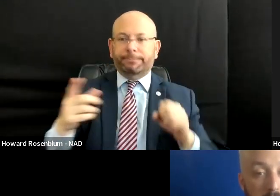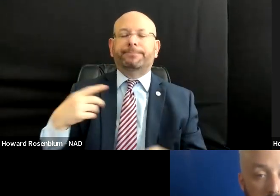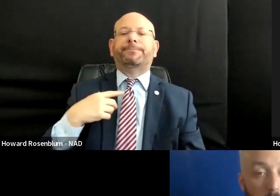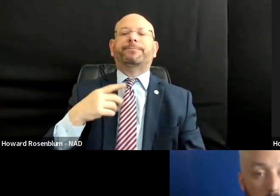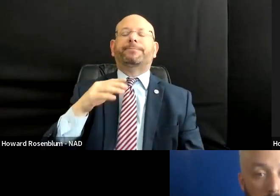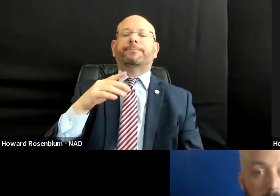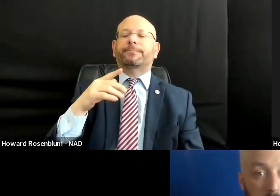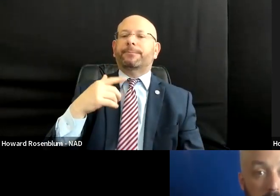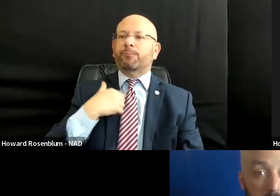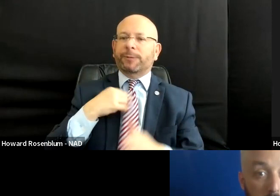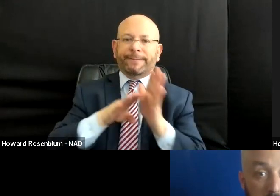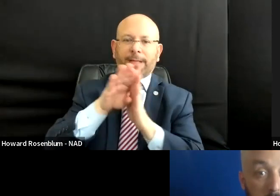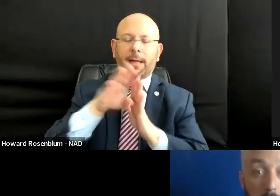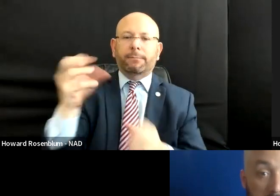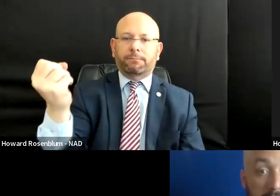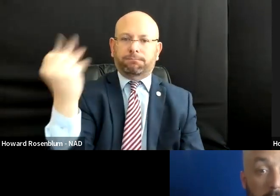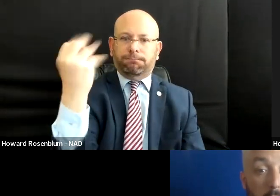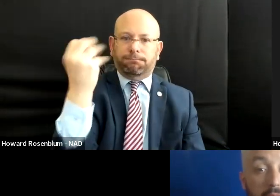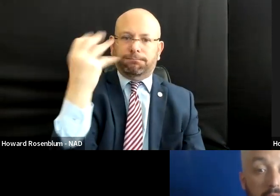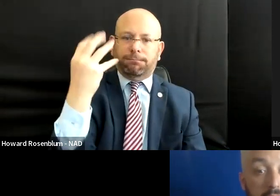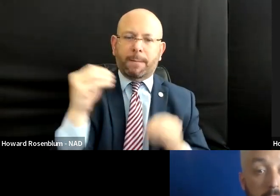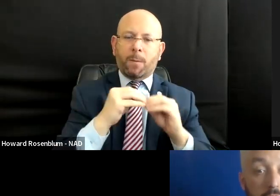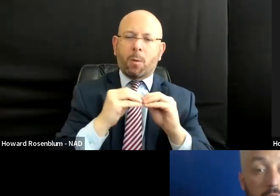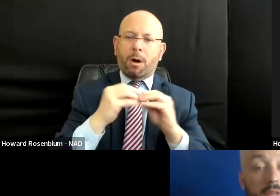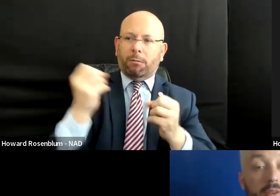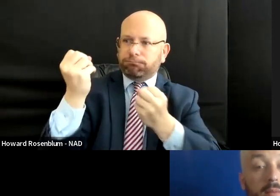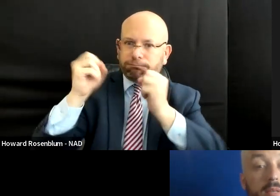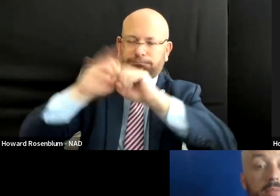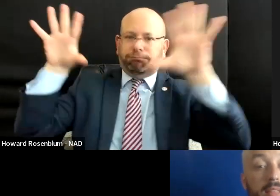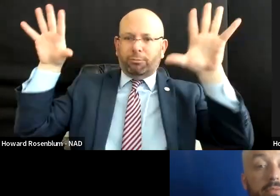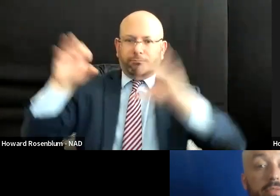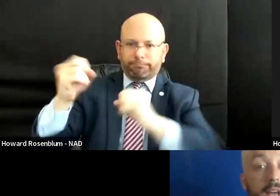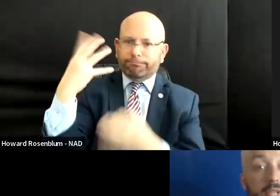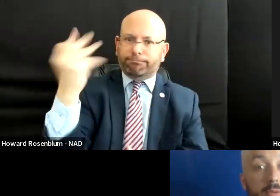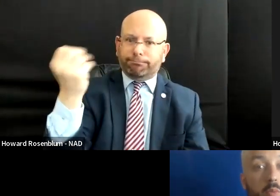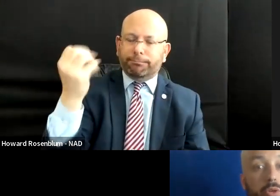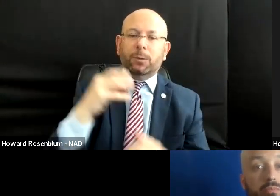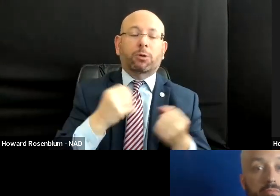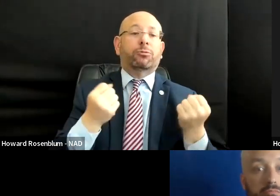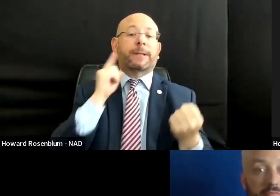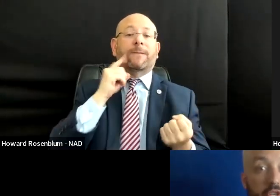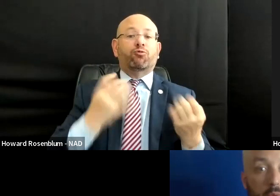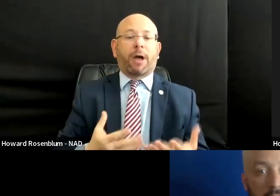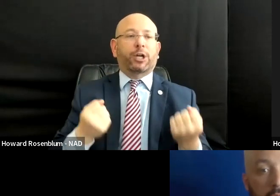would you like to accept it? The drivers would miss that because they couldn't hear